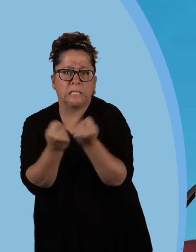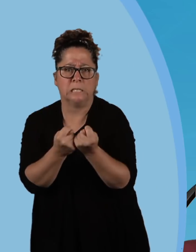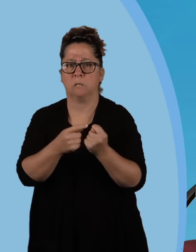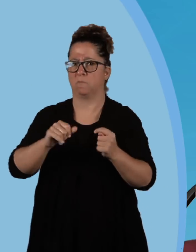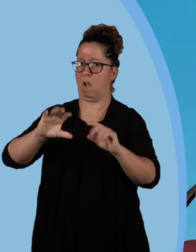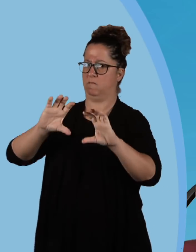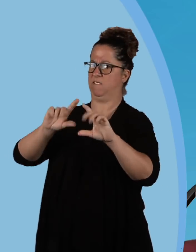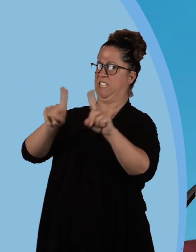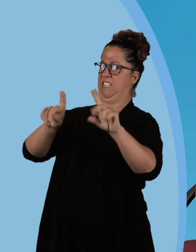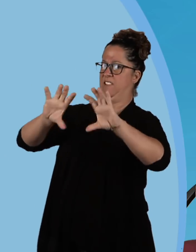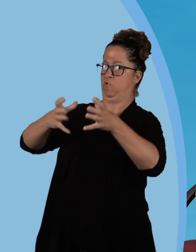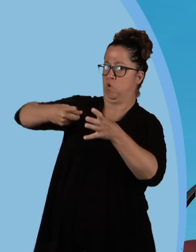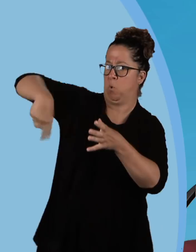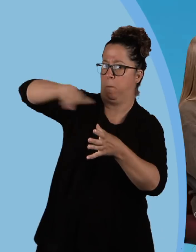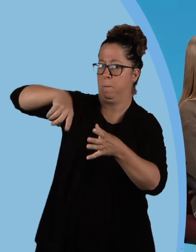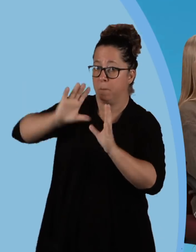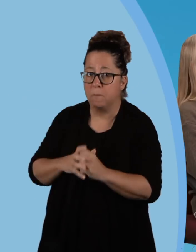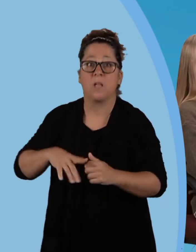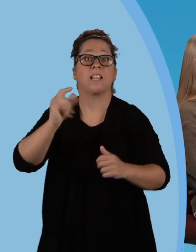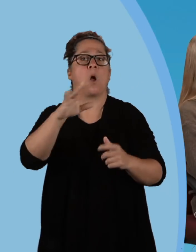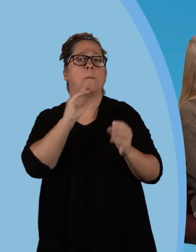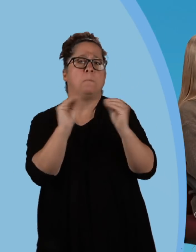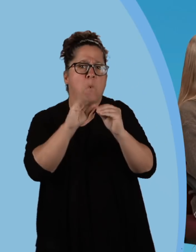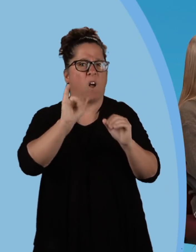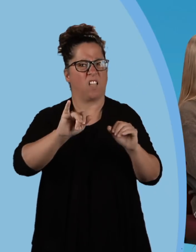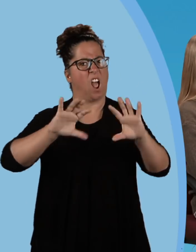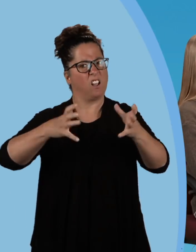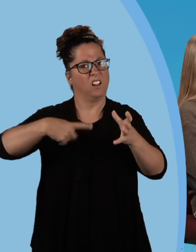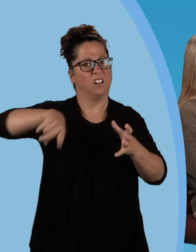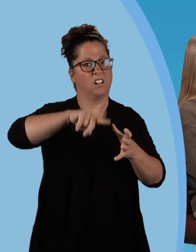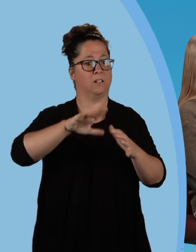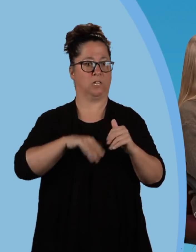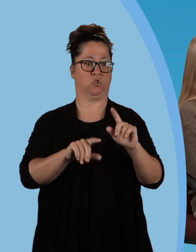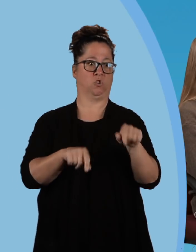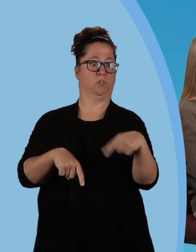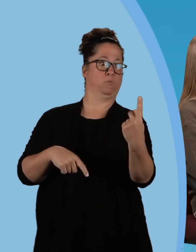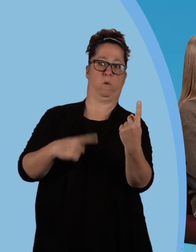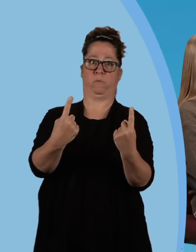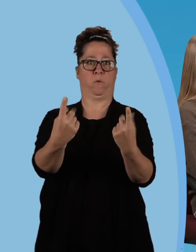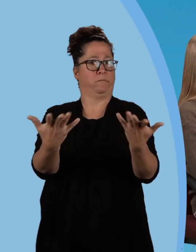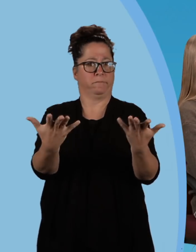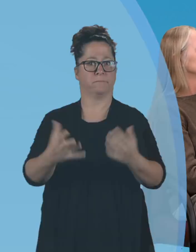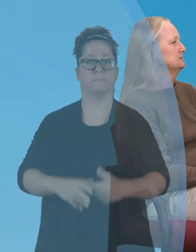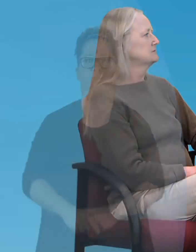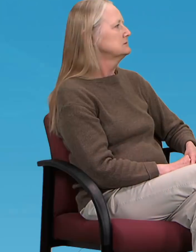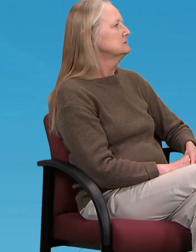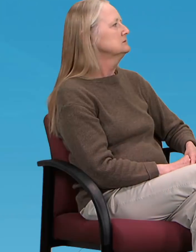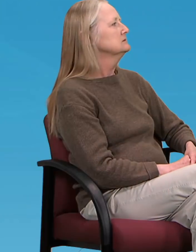is another group of stakeholders in this. So there really are more stakeholders than these two individuals.